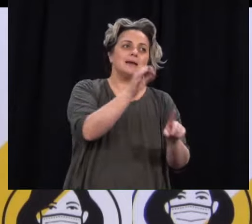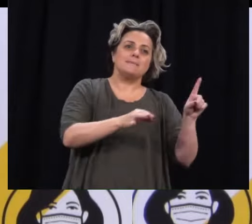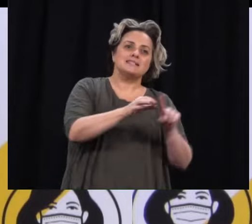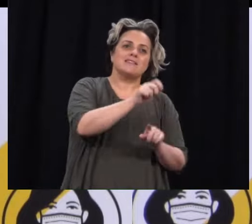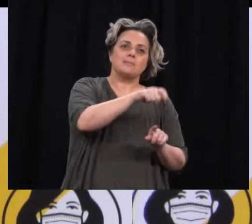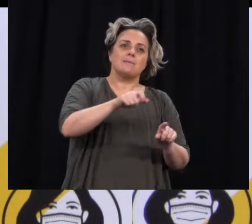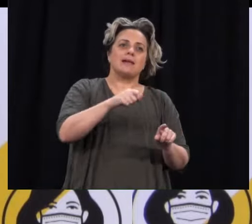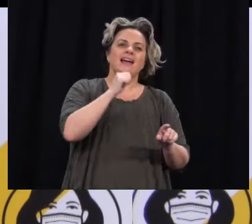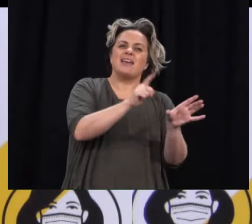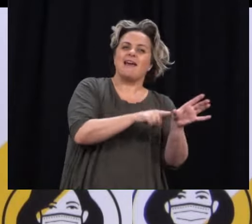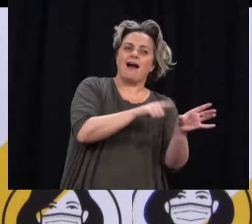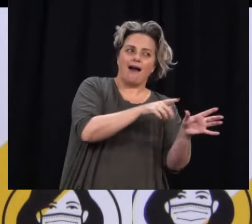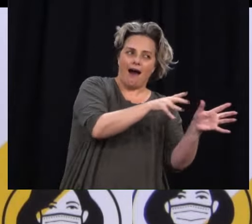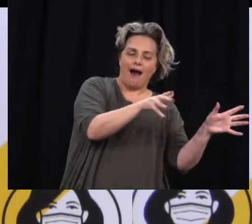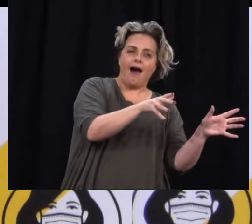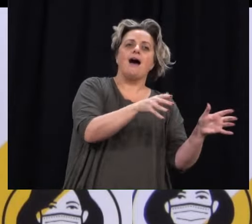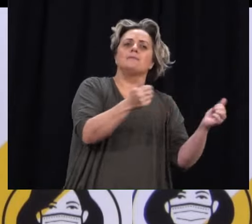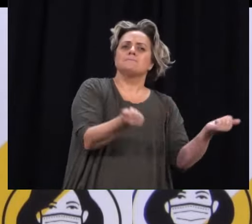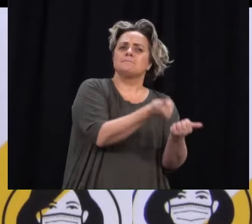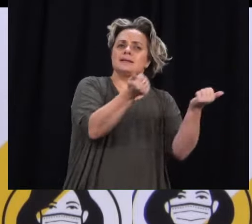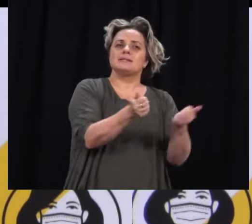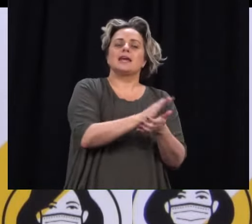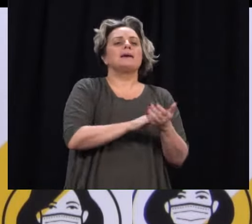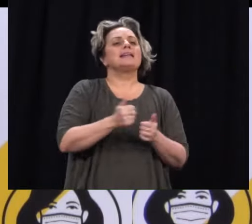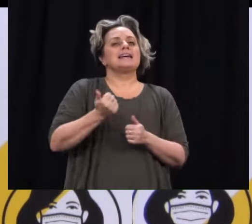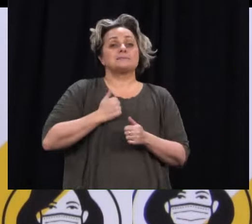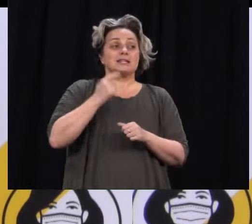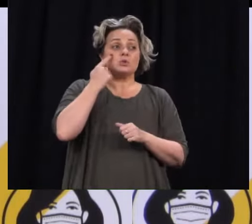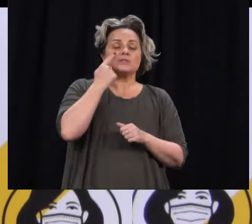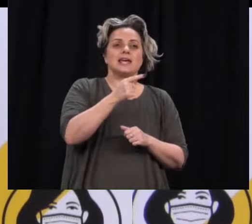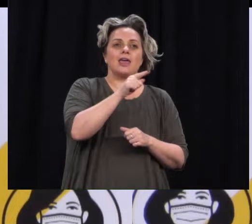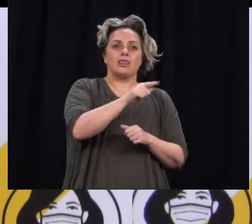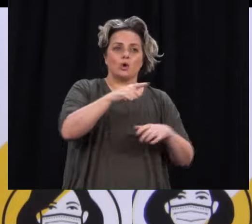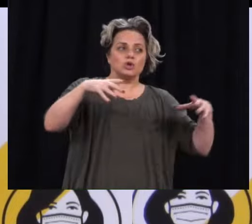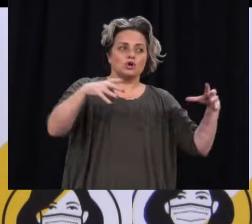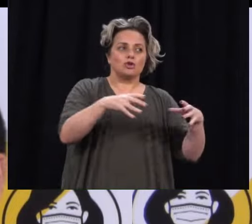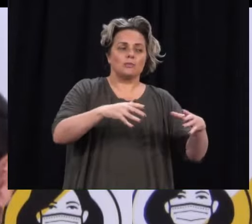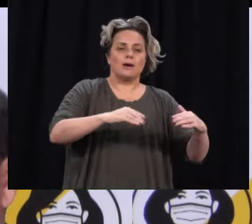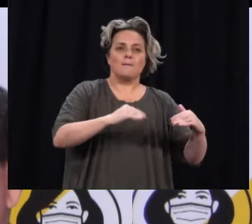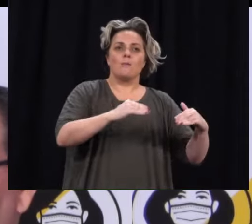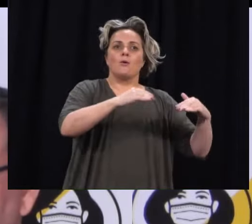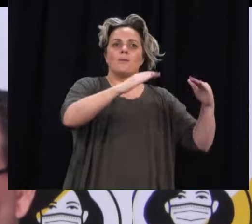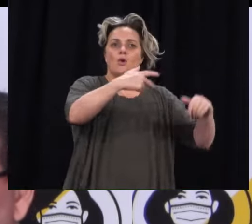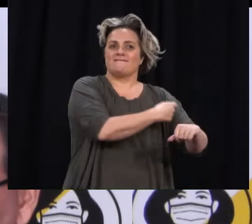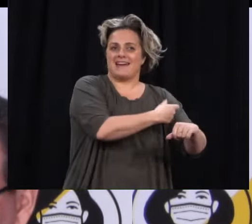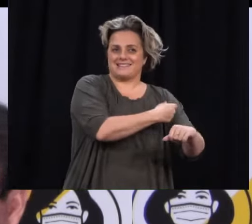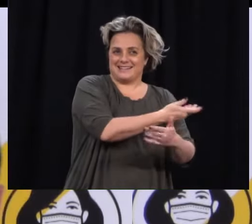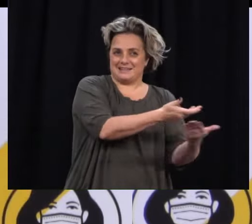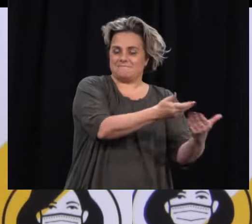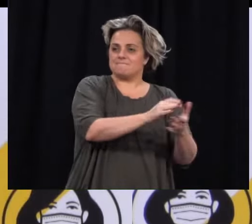where we know there is a higher percentage of Maori and Pacific people within those younger